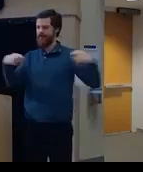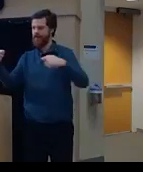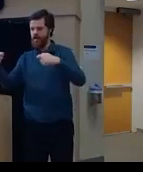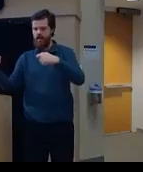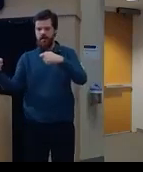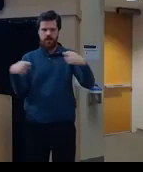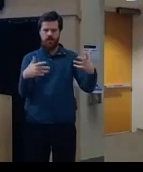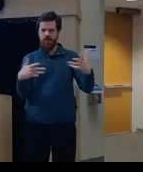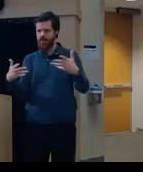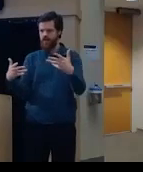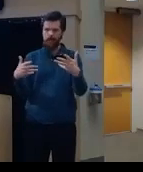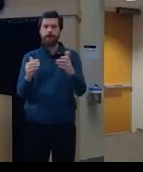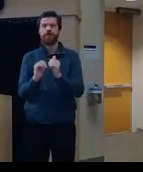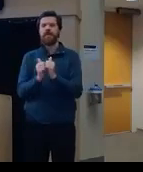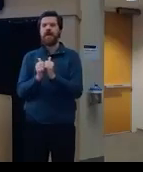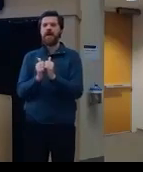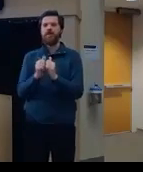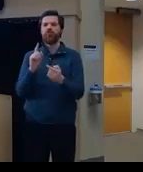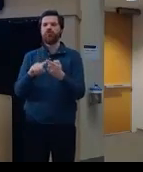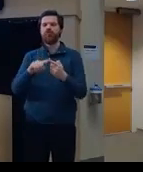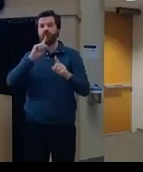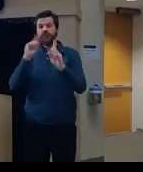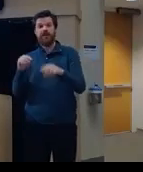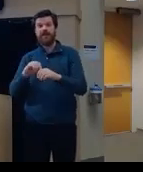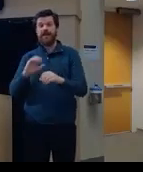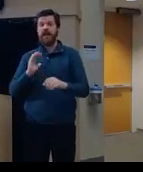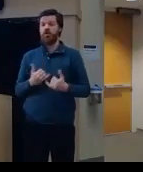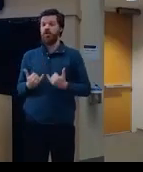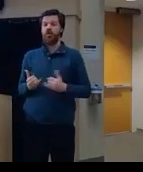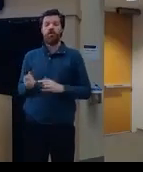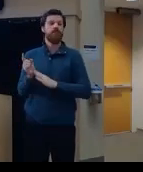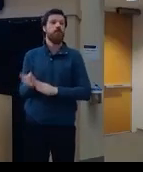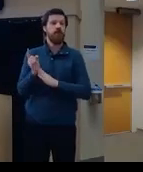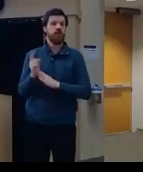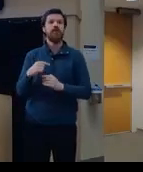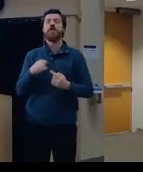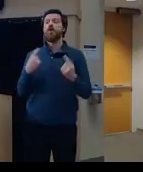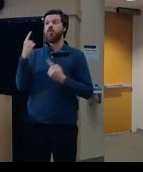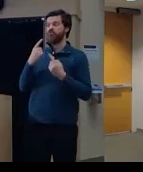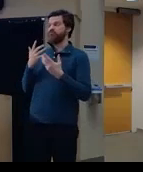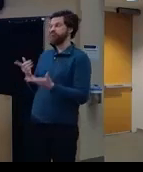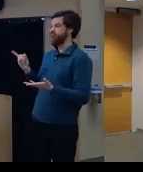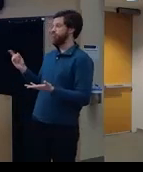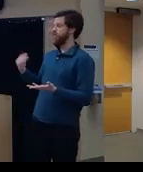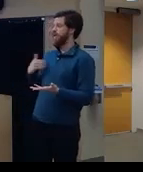out how to really be responsive in our current moment I'm wondering if you have um thoughts or